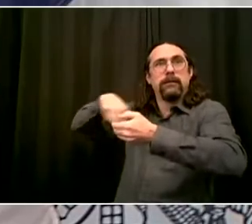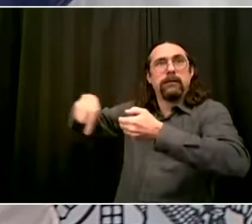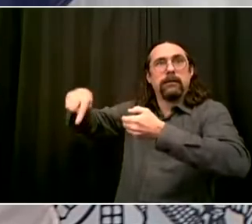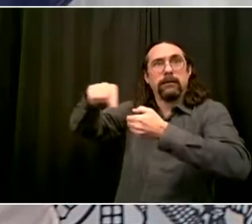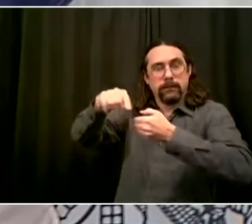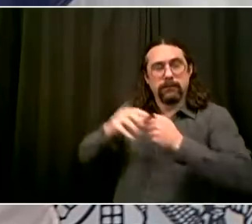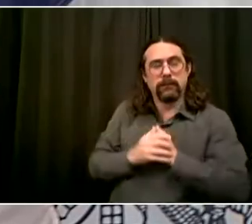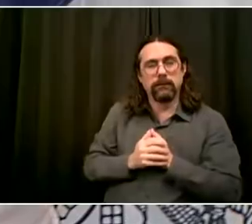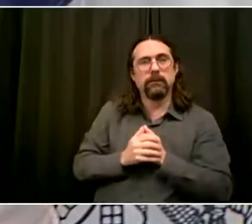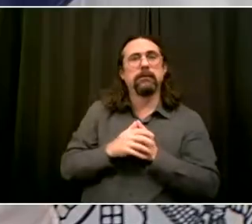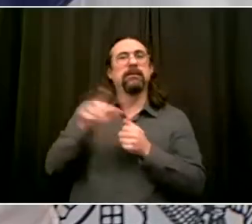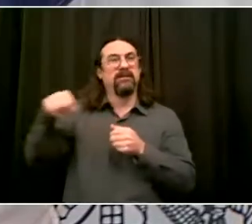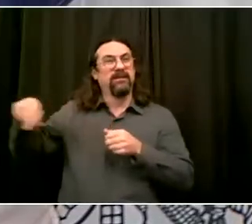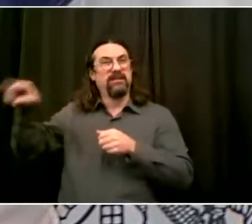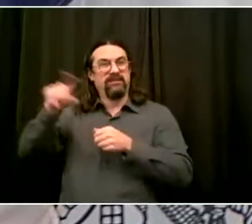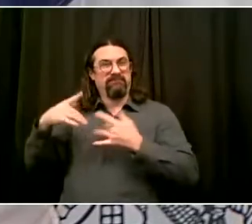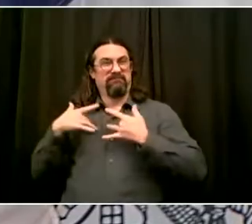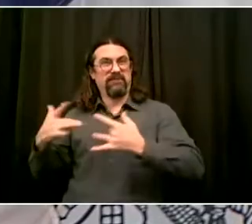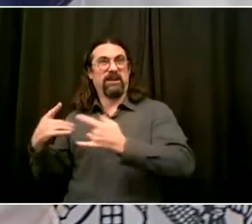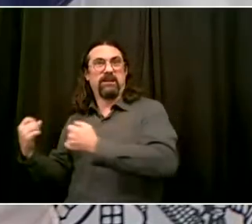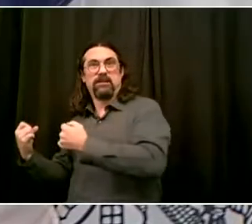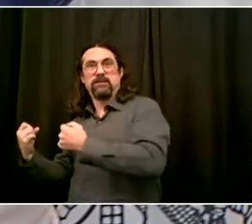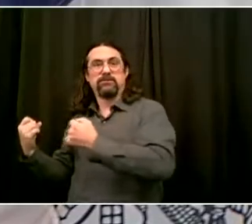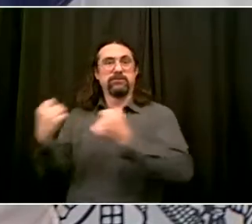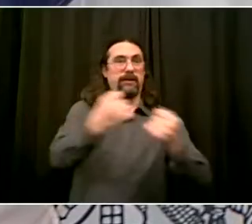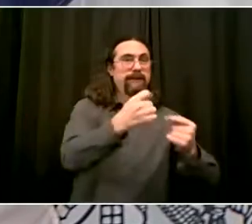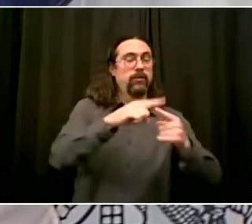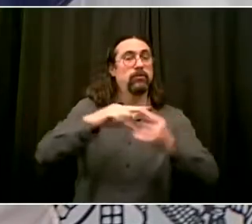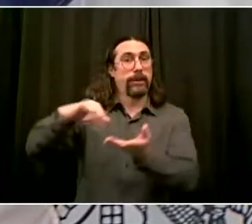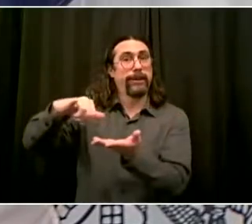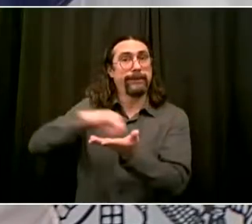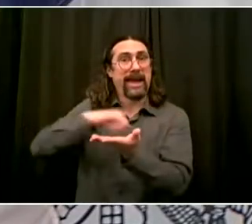IF THAT MEANS THERE'S LESS PARKING AVAIAIBLLAE,E, I THINK